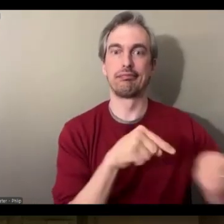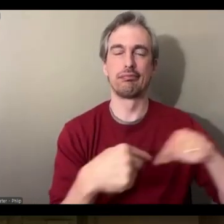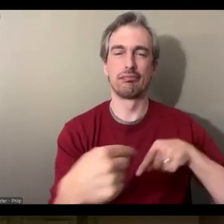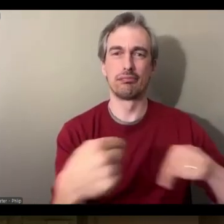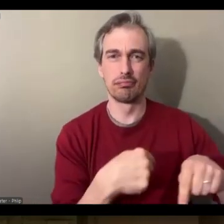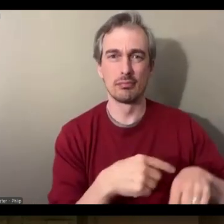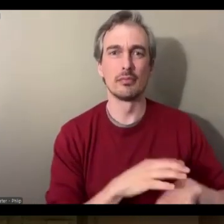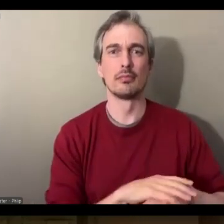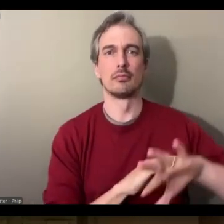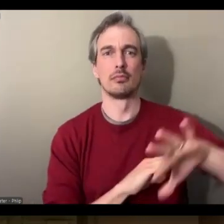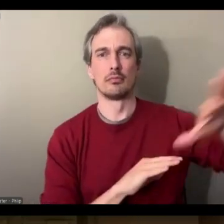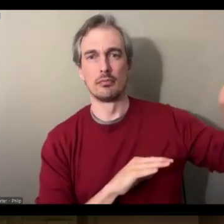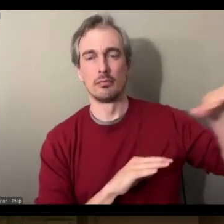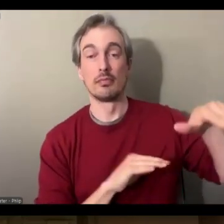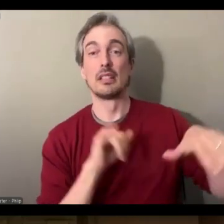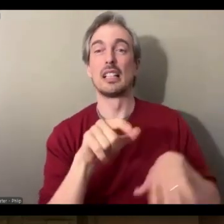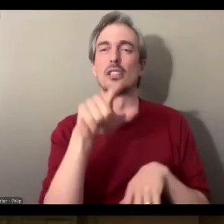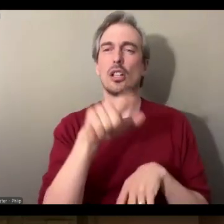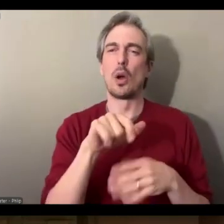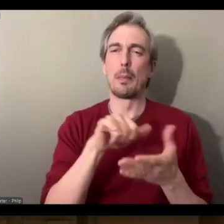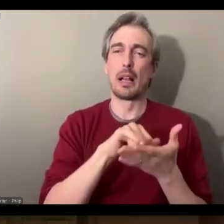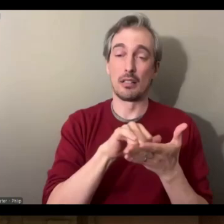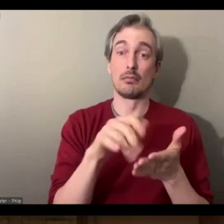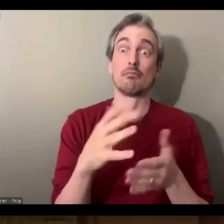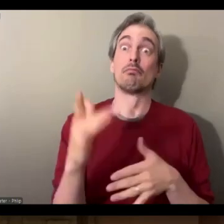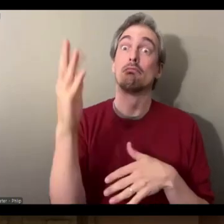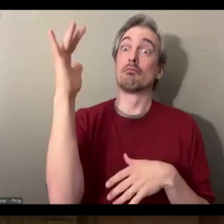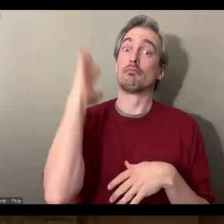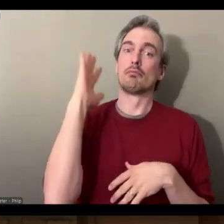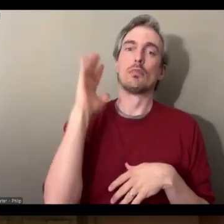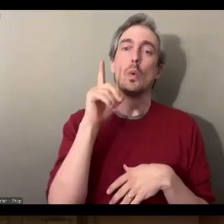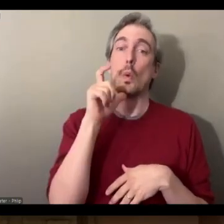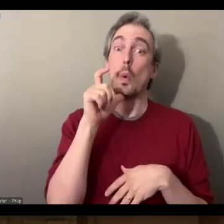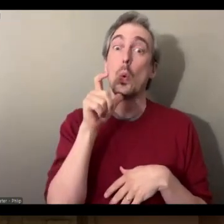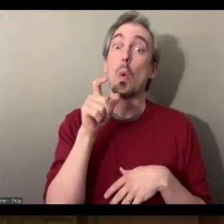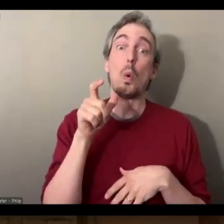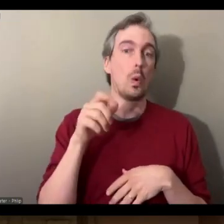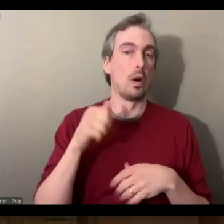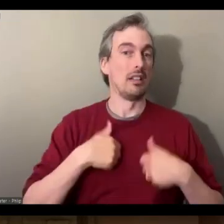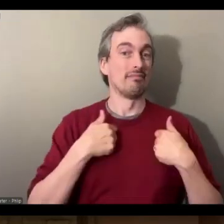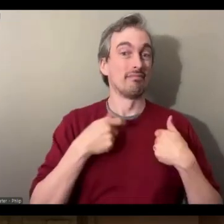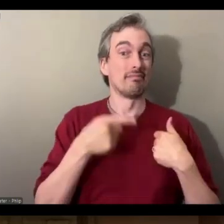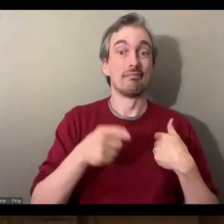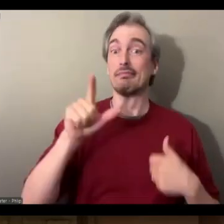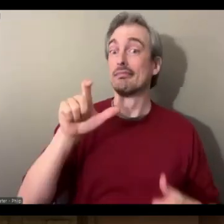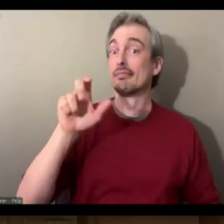before the World Trade Center was constructed, was a bustling city neighborhood. In the 1970s,